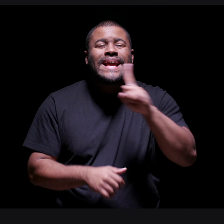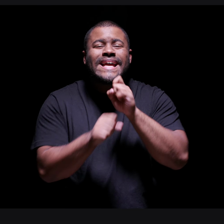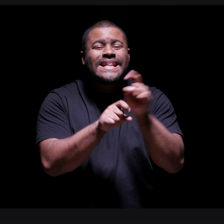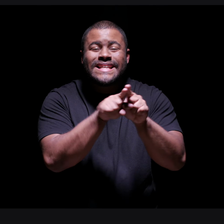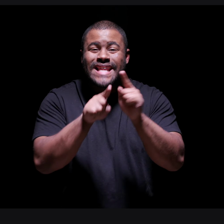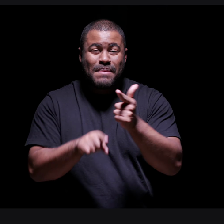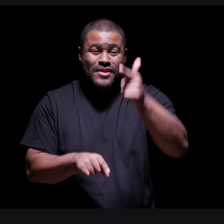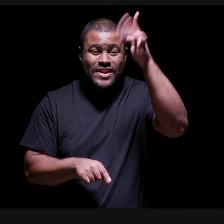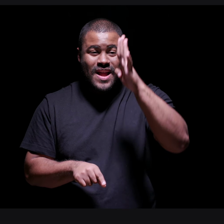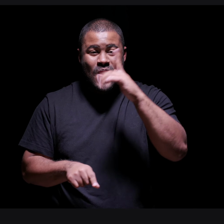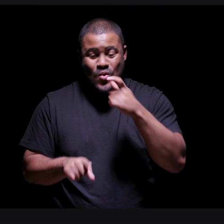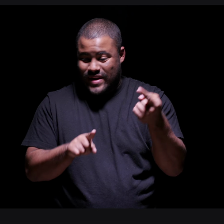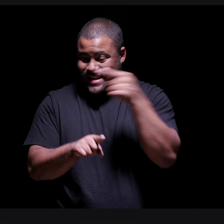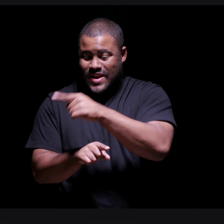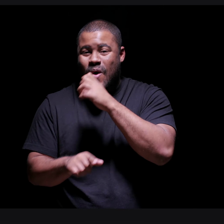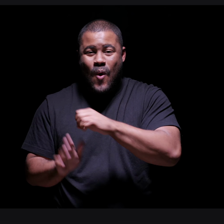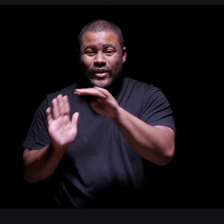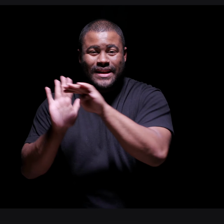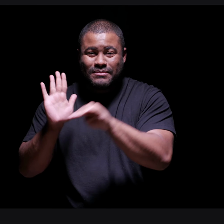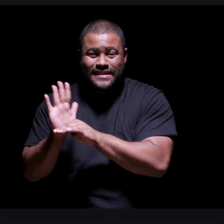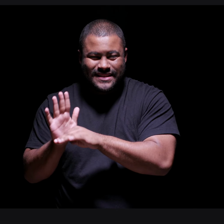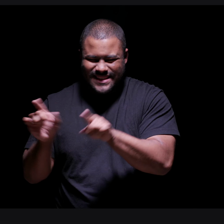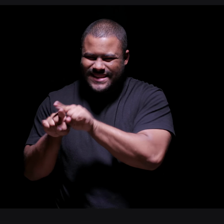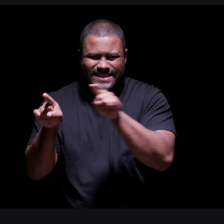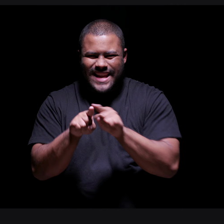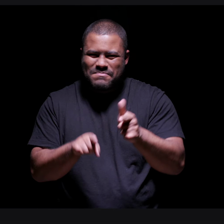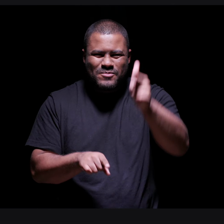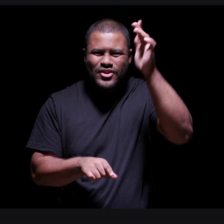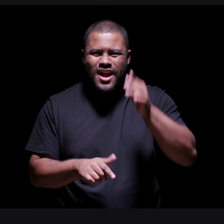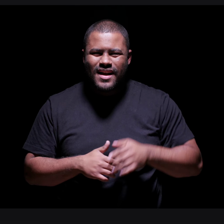He is the very same God seen throughout the Old Testament.